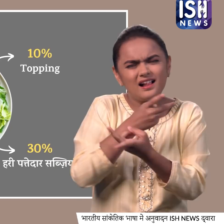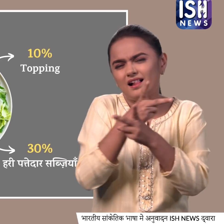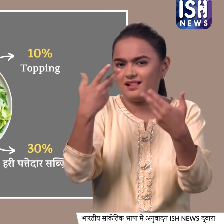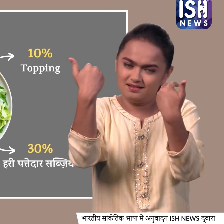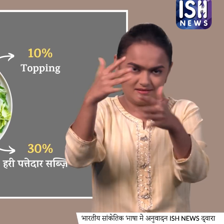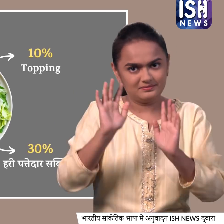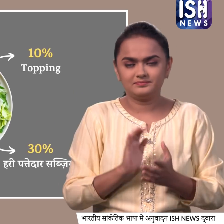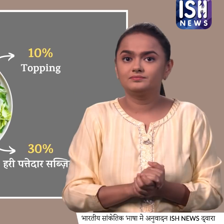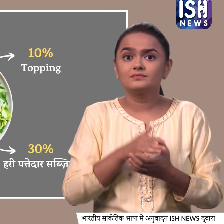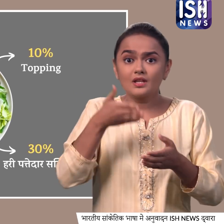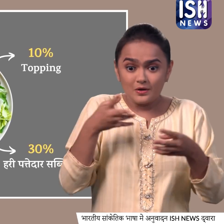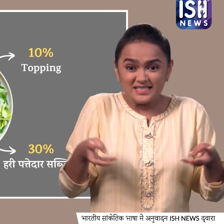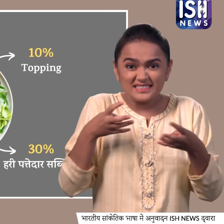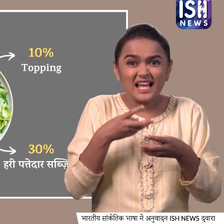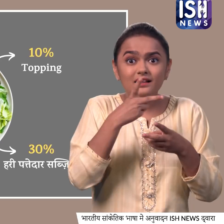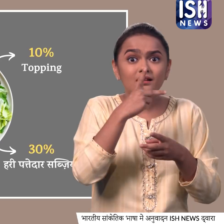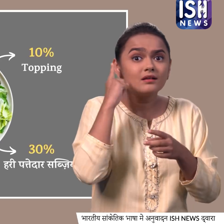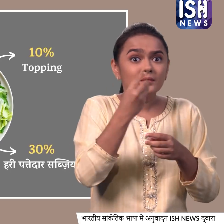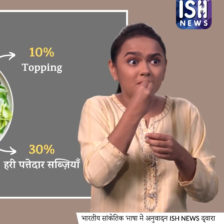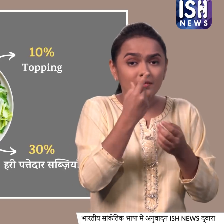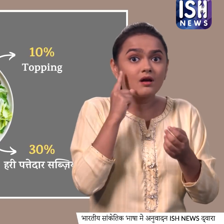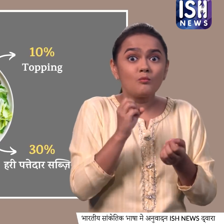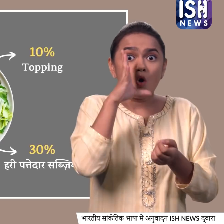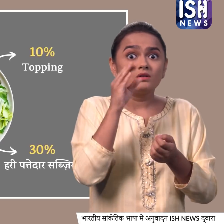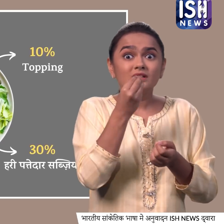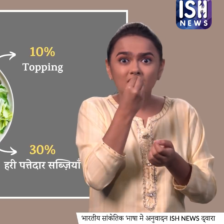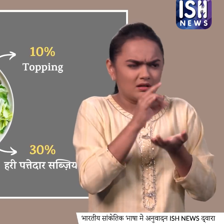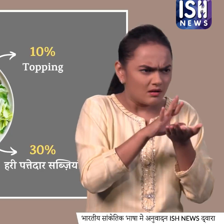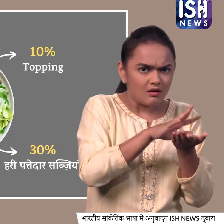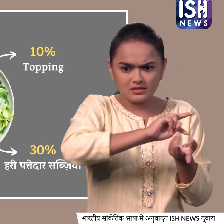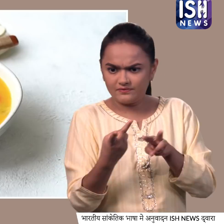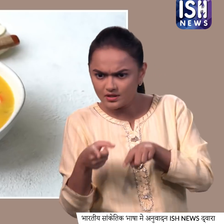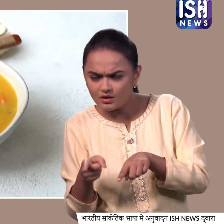You can replace any of your meals with this salad - breakfast, lunch or dinner